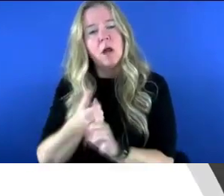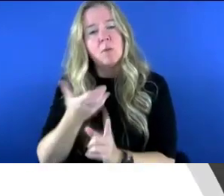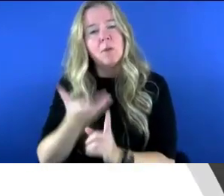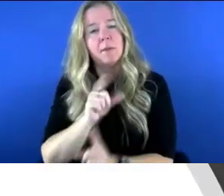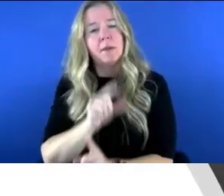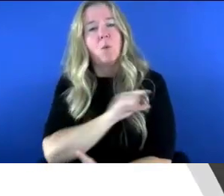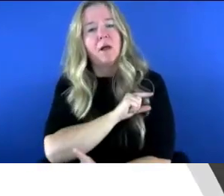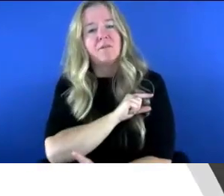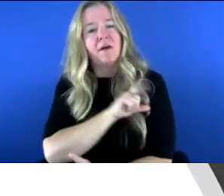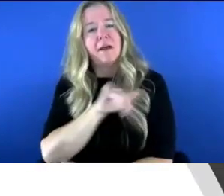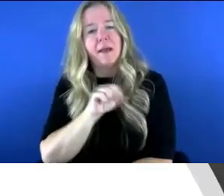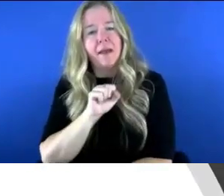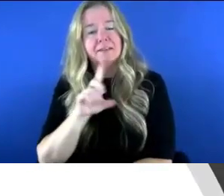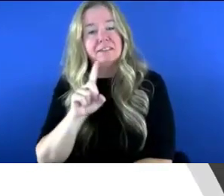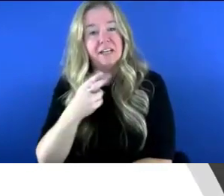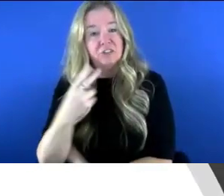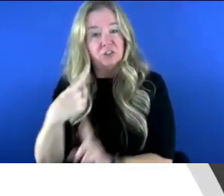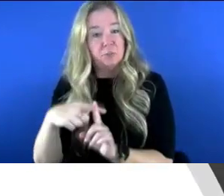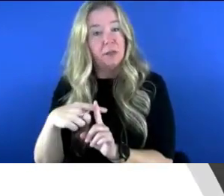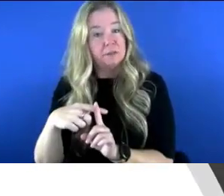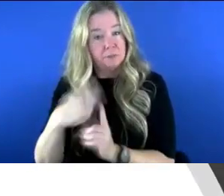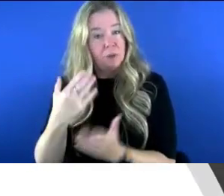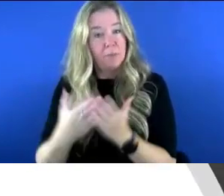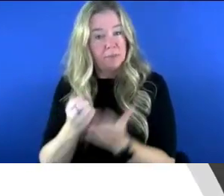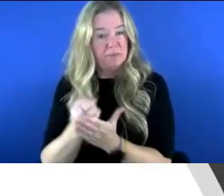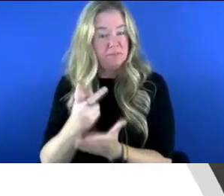as DHH+. A third of my caseload